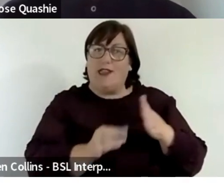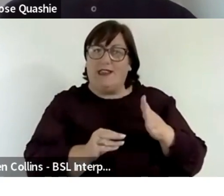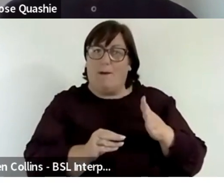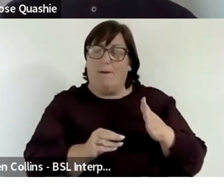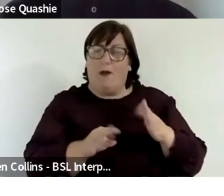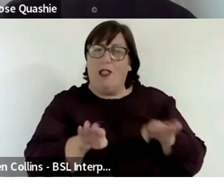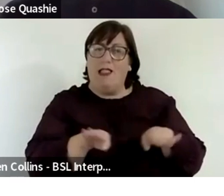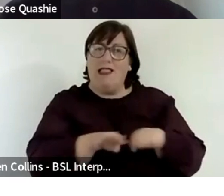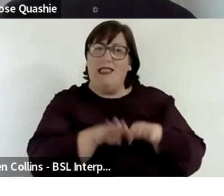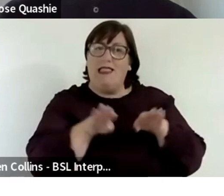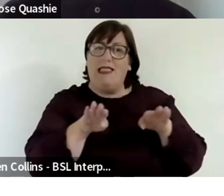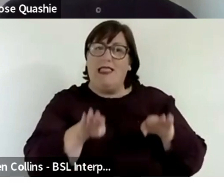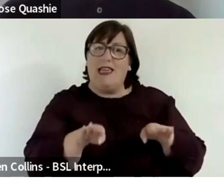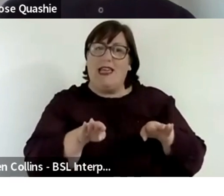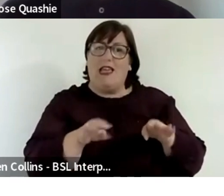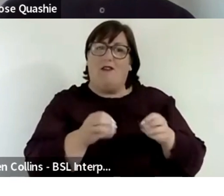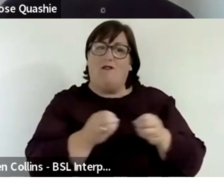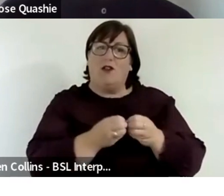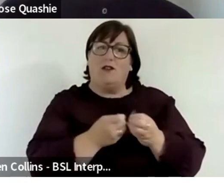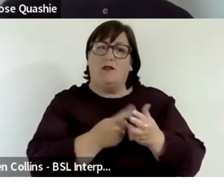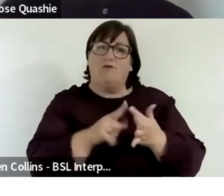can have that better represented workforce.